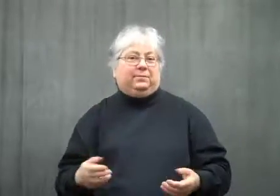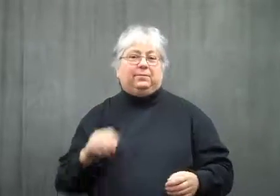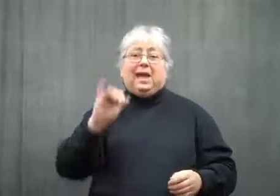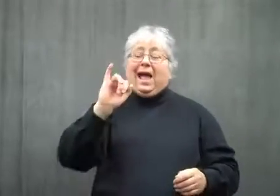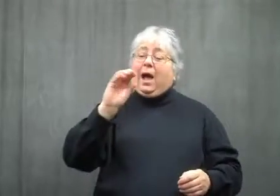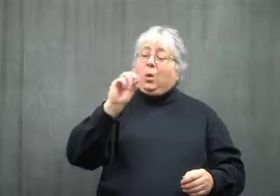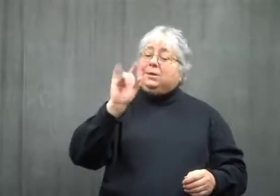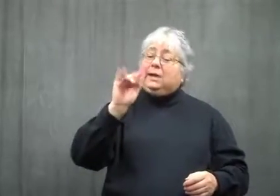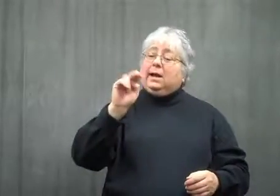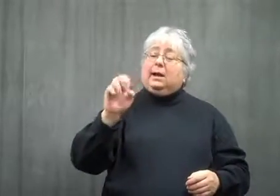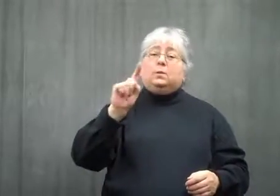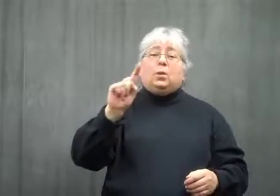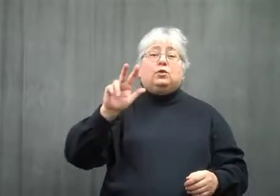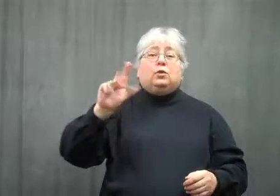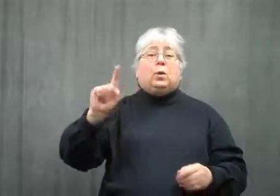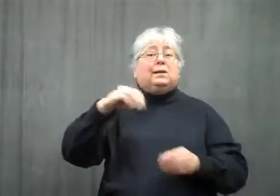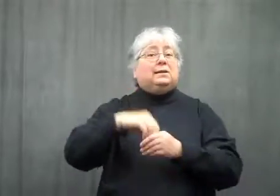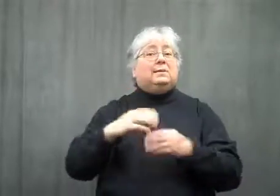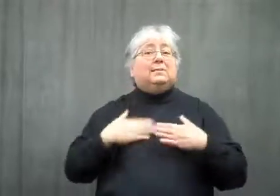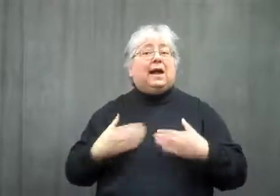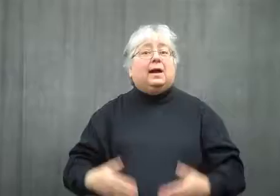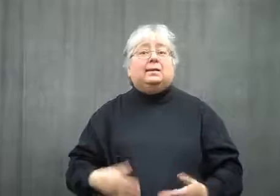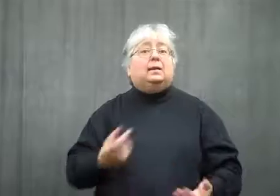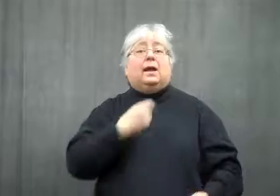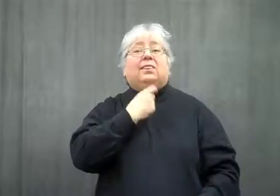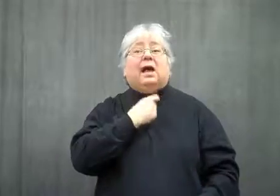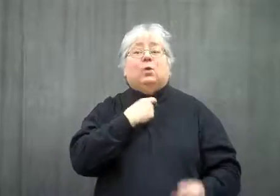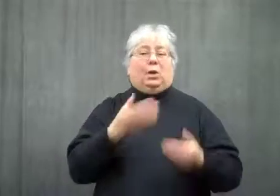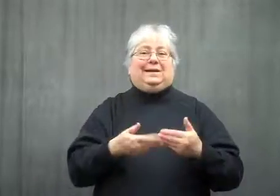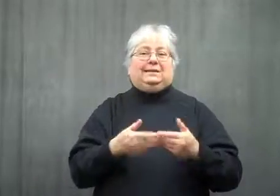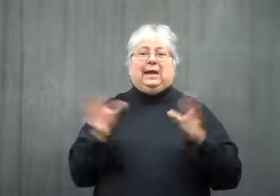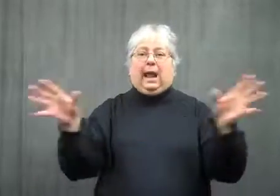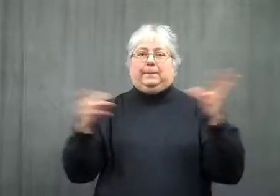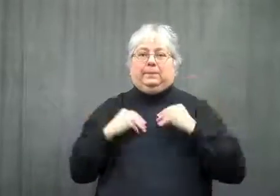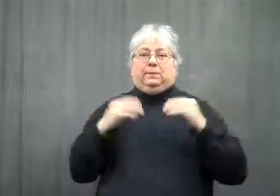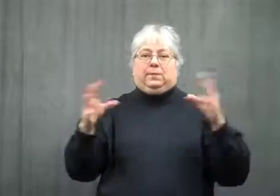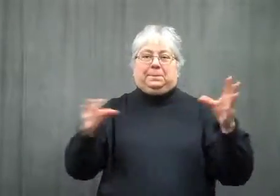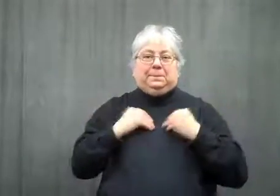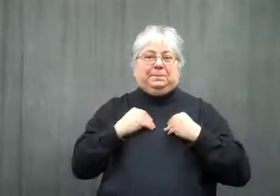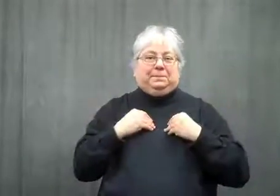Iodine-131 in the body is easily absorbed by the thyroid gland.